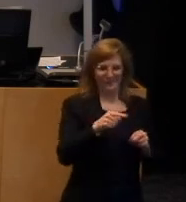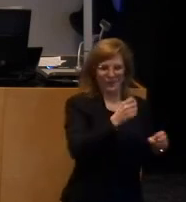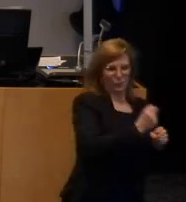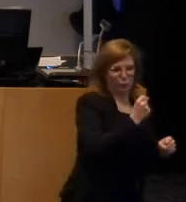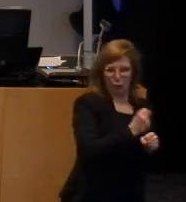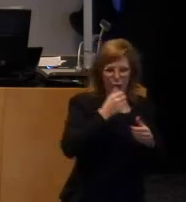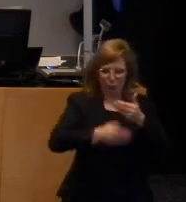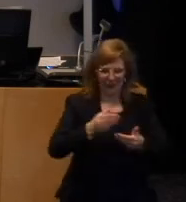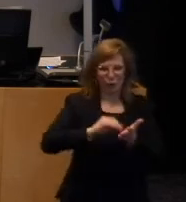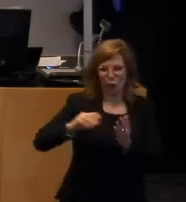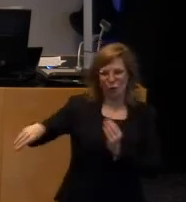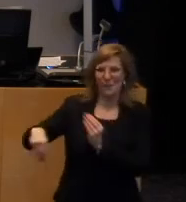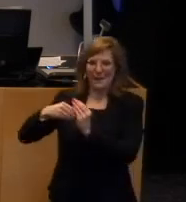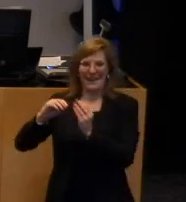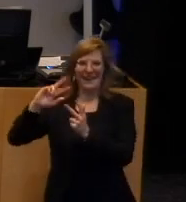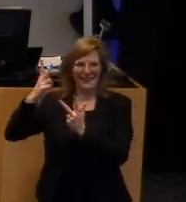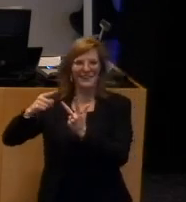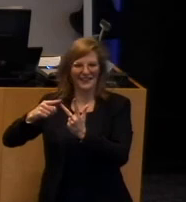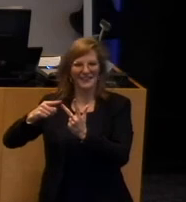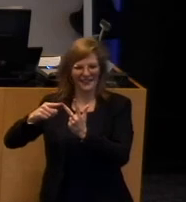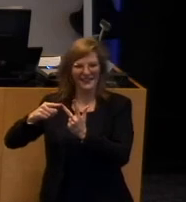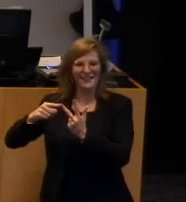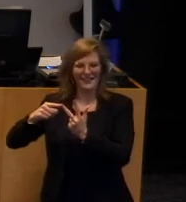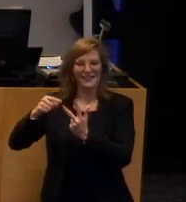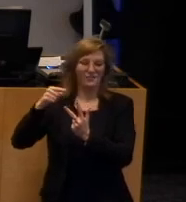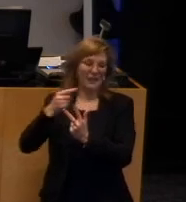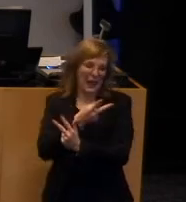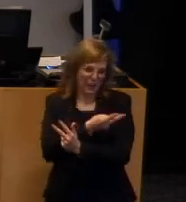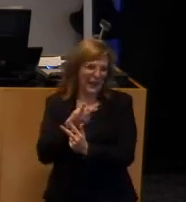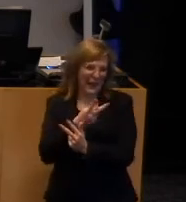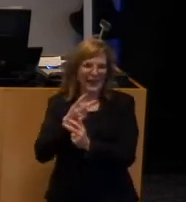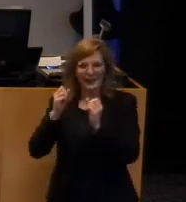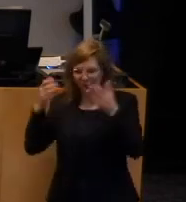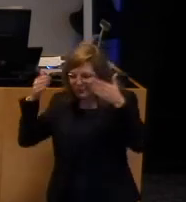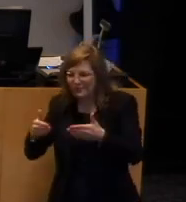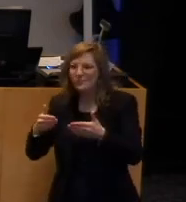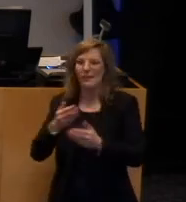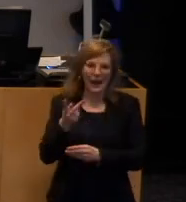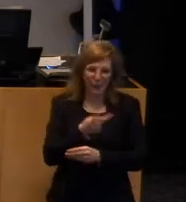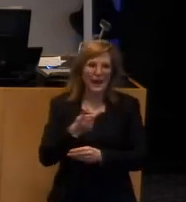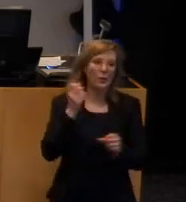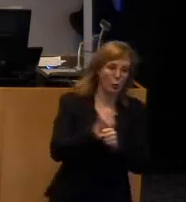with a third one, which entails strategies that are oriented both to the process and the product